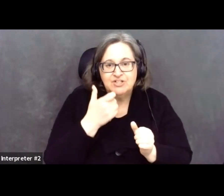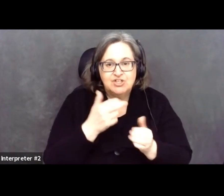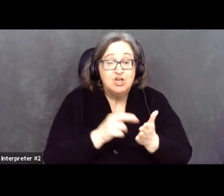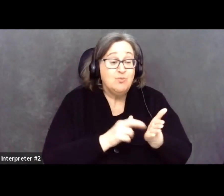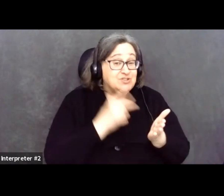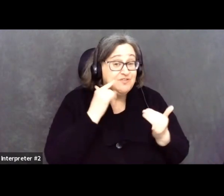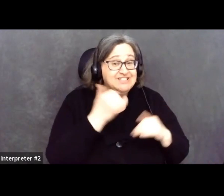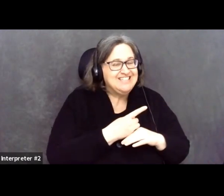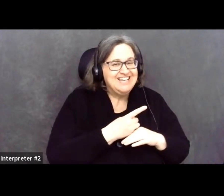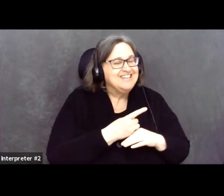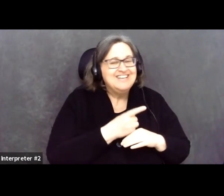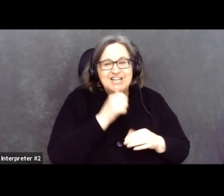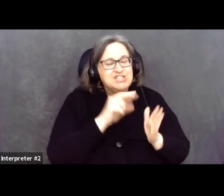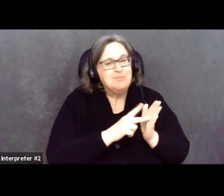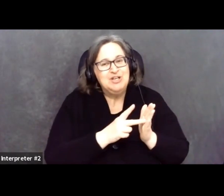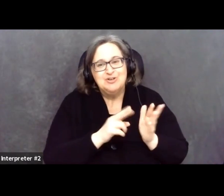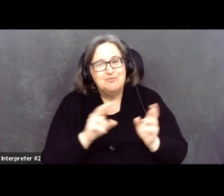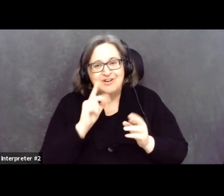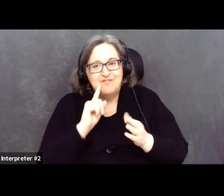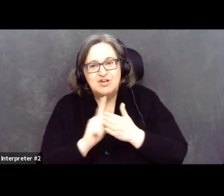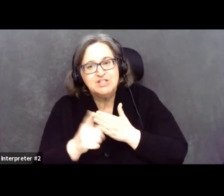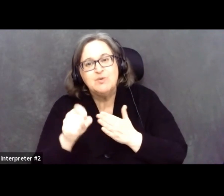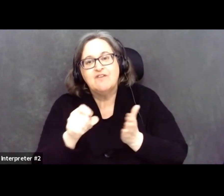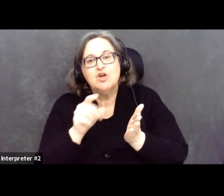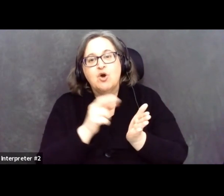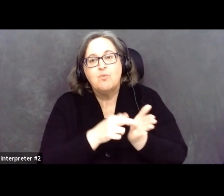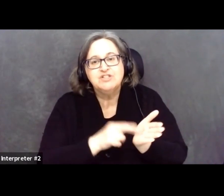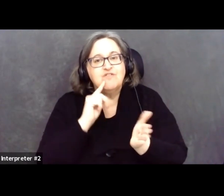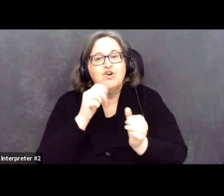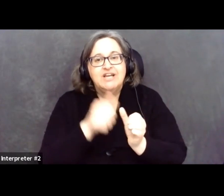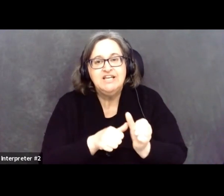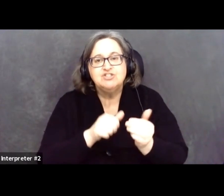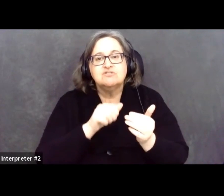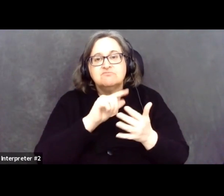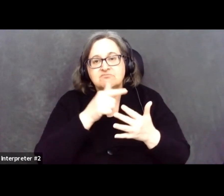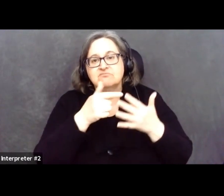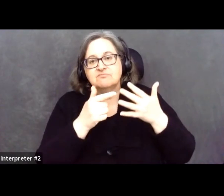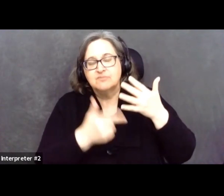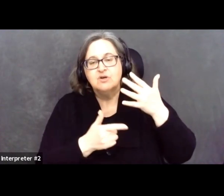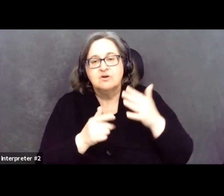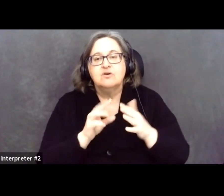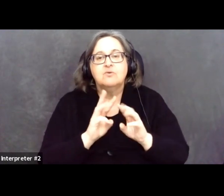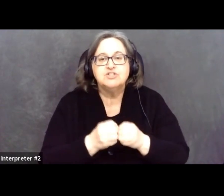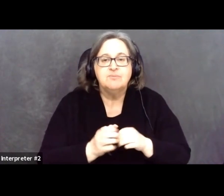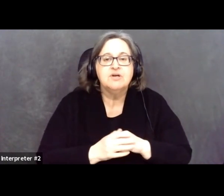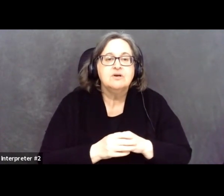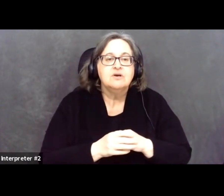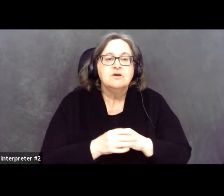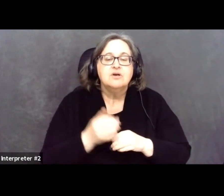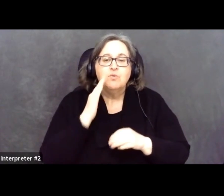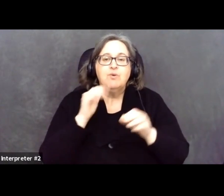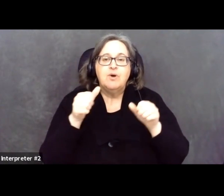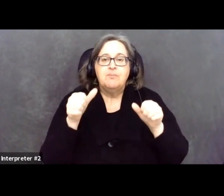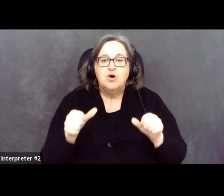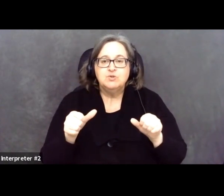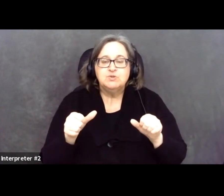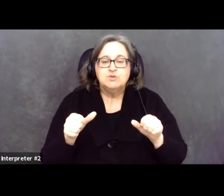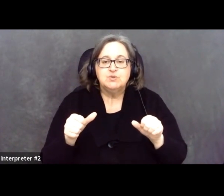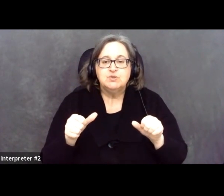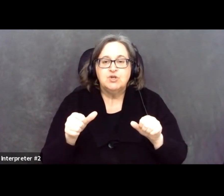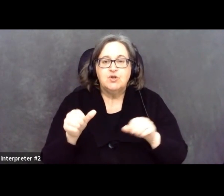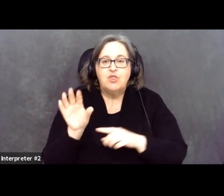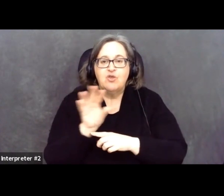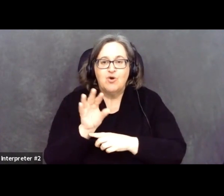doesn't mean you have registered for next week. We will be posting the recording of this webinar